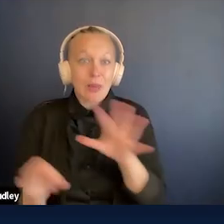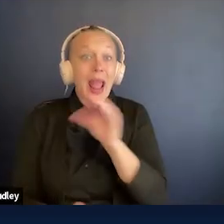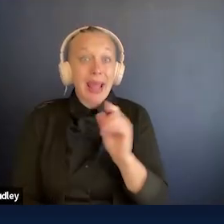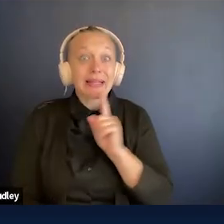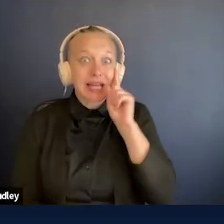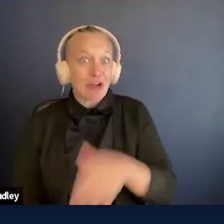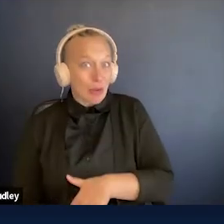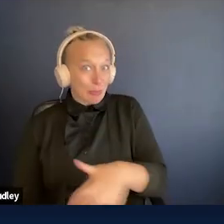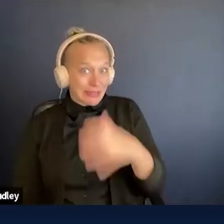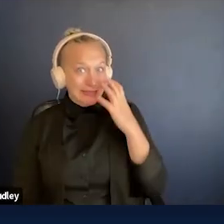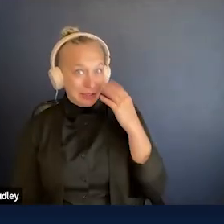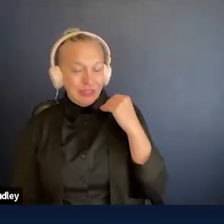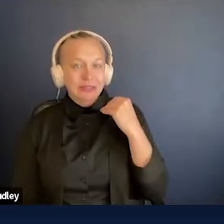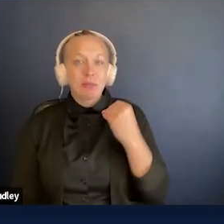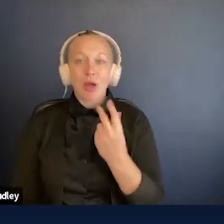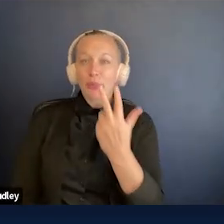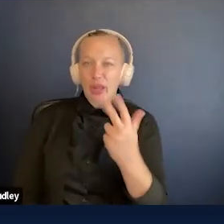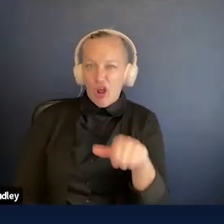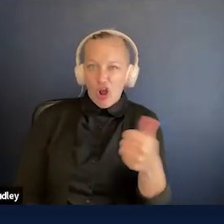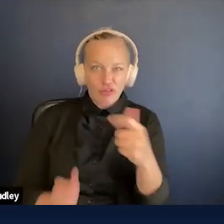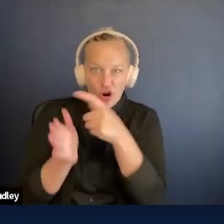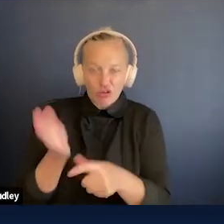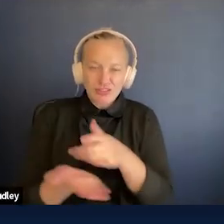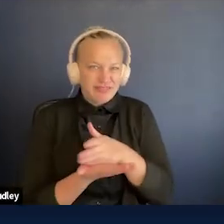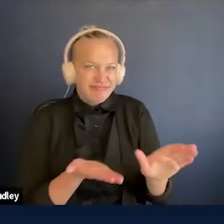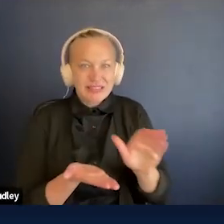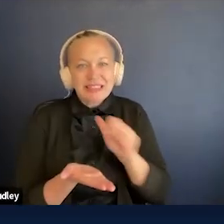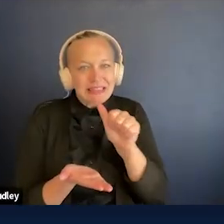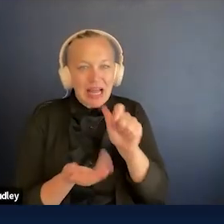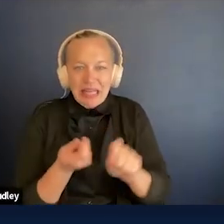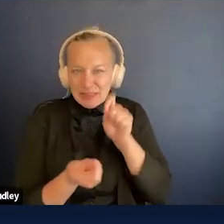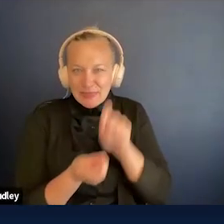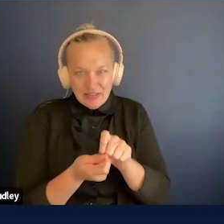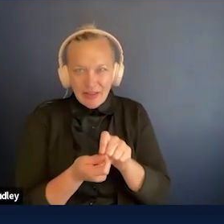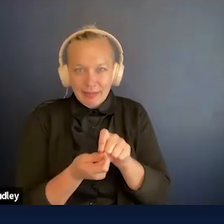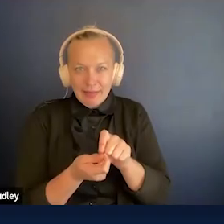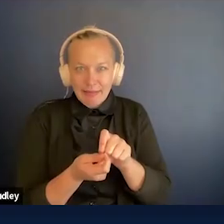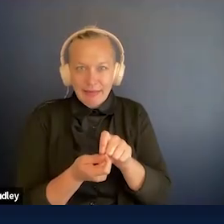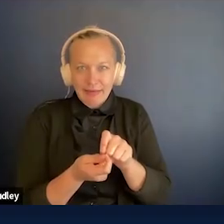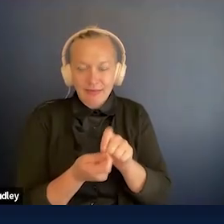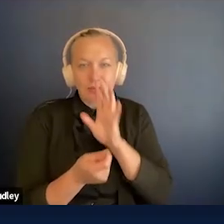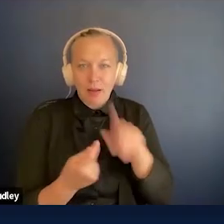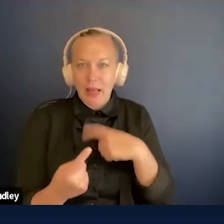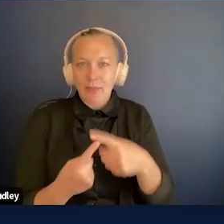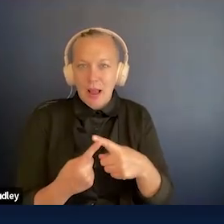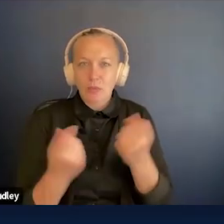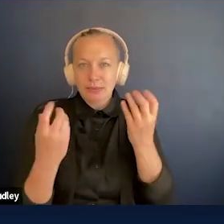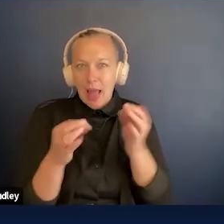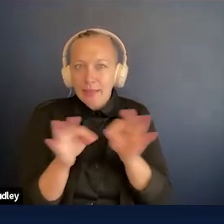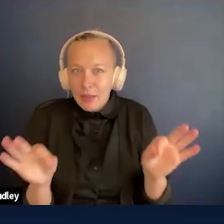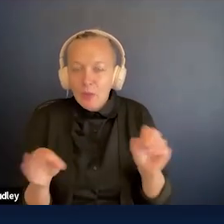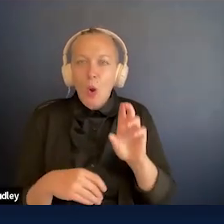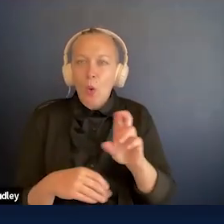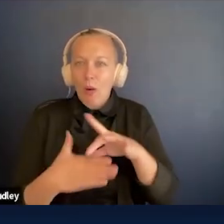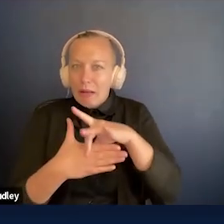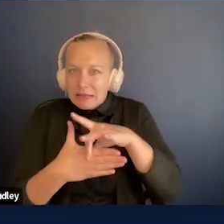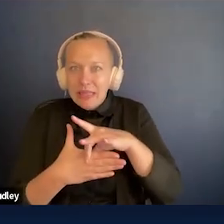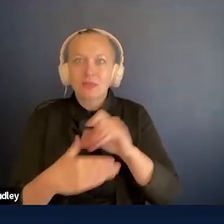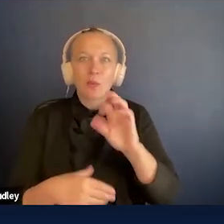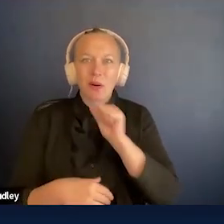and 3 articles were excluded because they just didn't have… an explicit sounding language, um, content, or didn't, uh, didn't really focus on pregnancy.